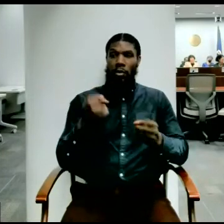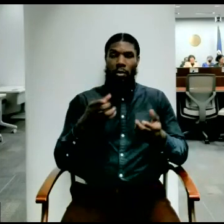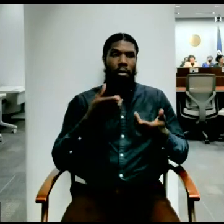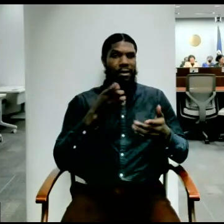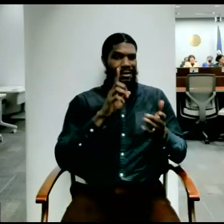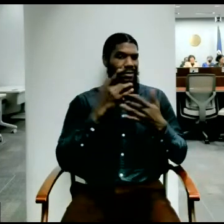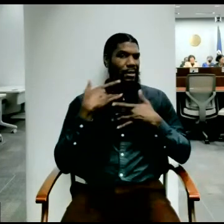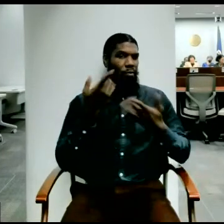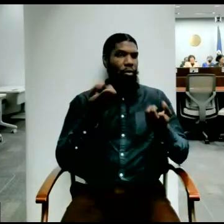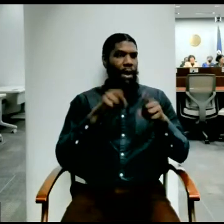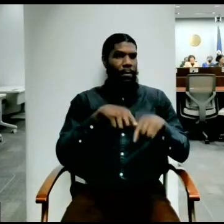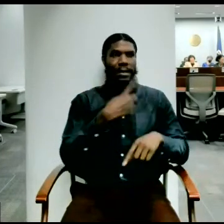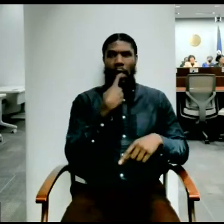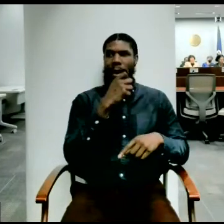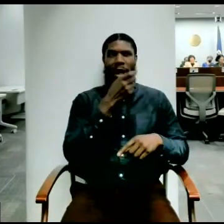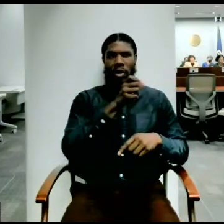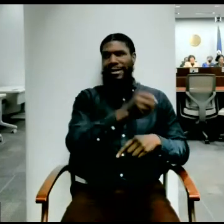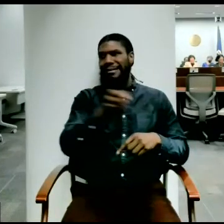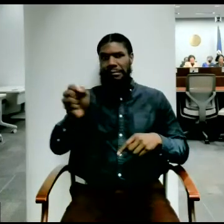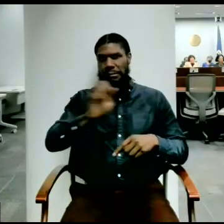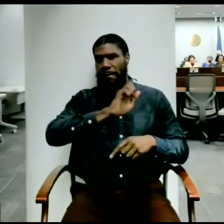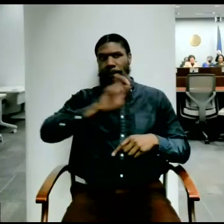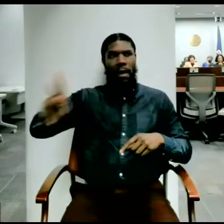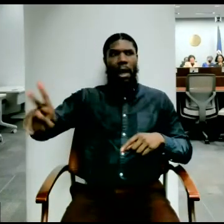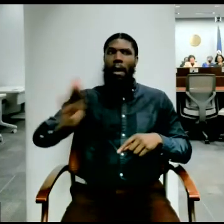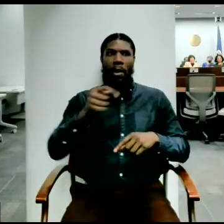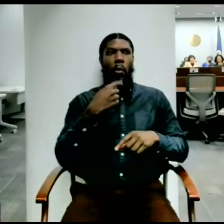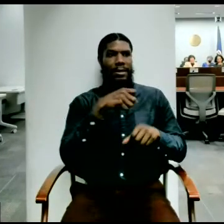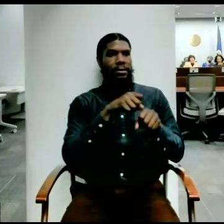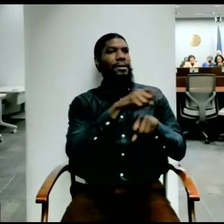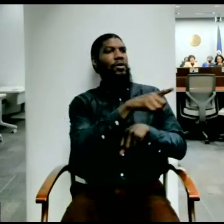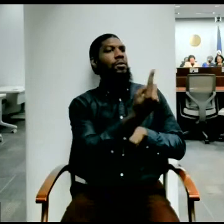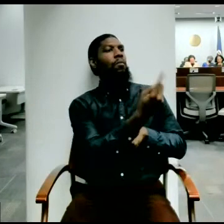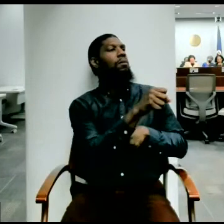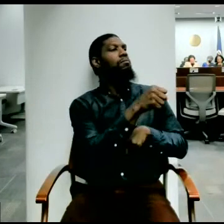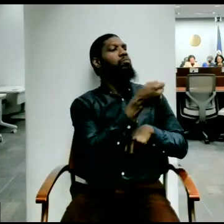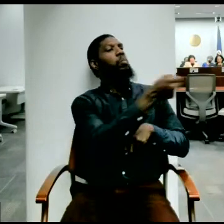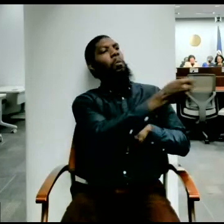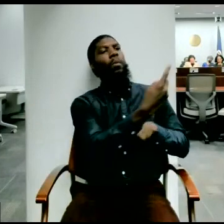I think bringing some enforcement actions around that and I know there's been some